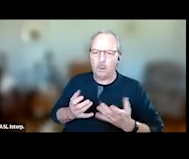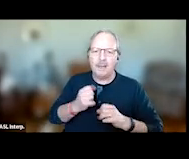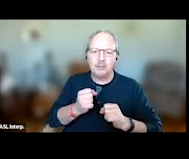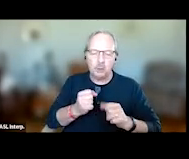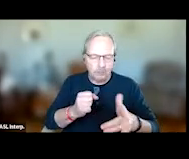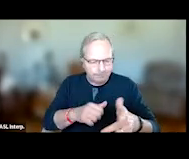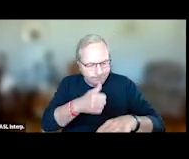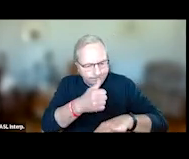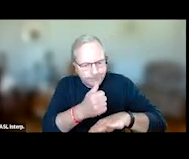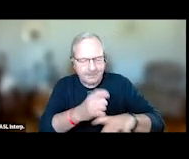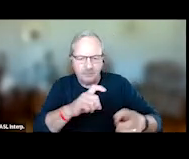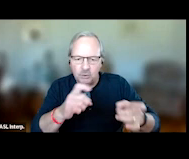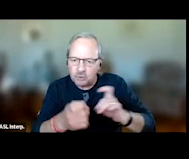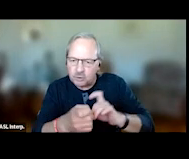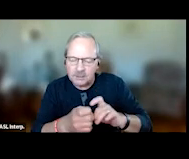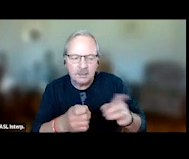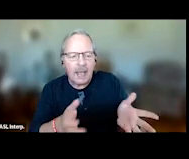or making people feel the most safe as we can.